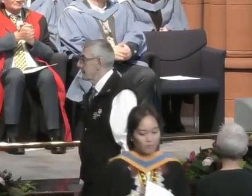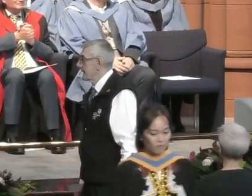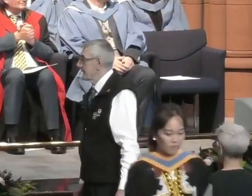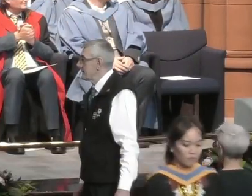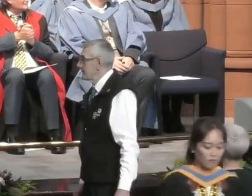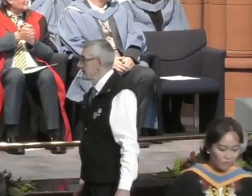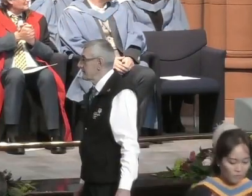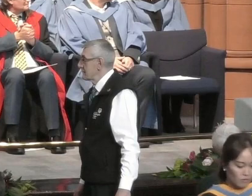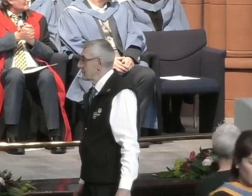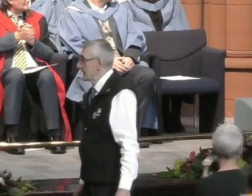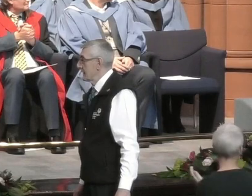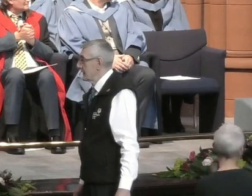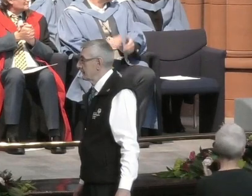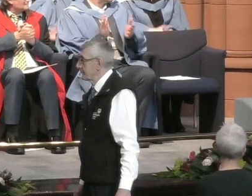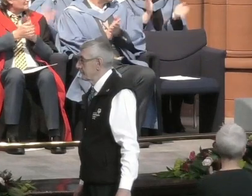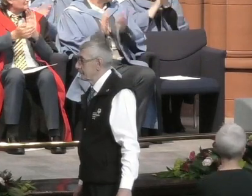James Alexander Richardson.